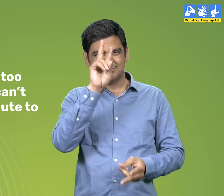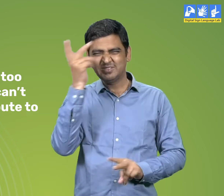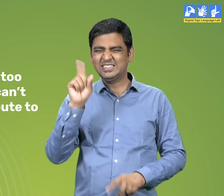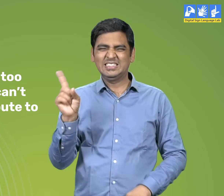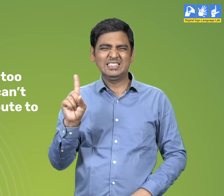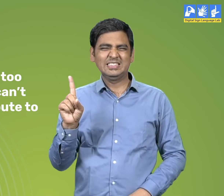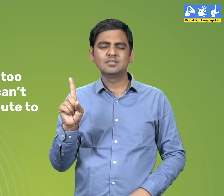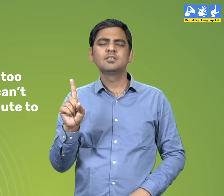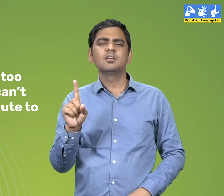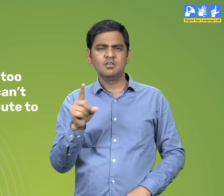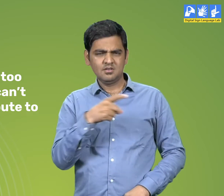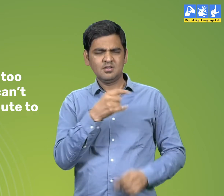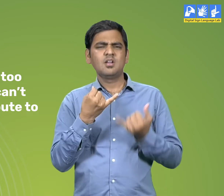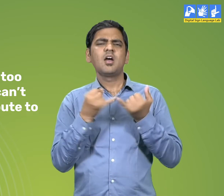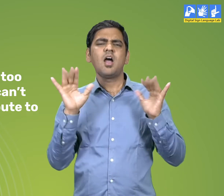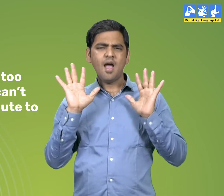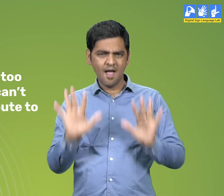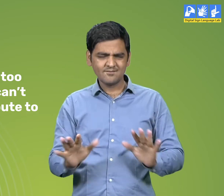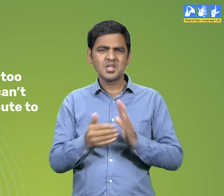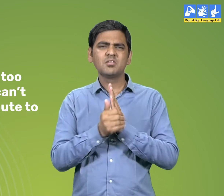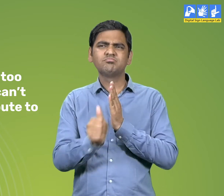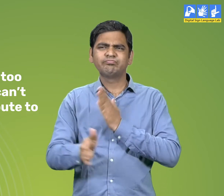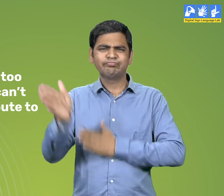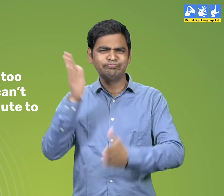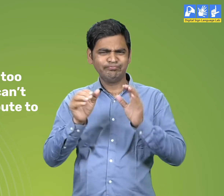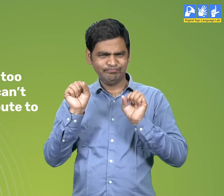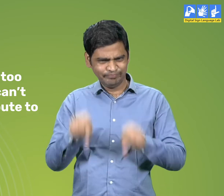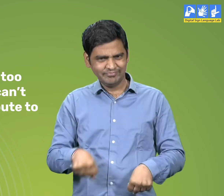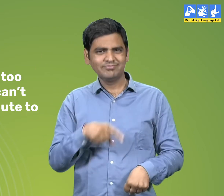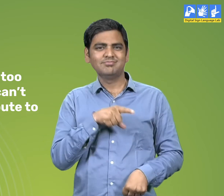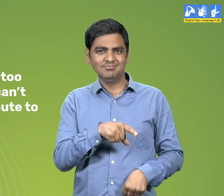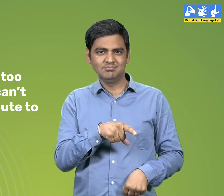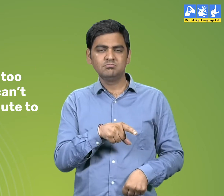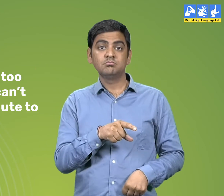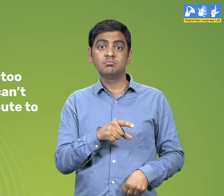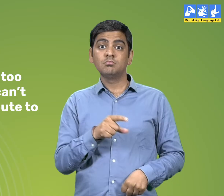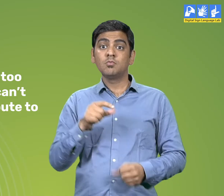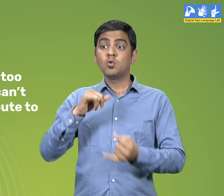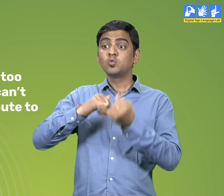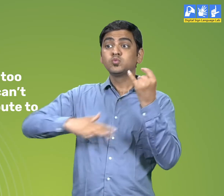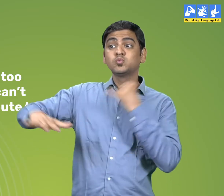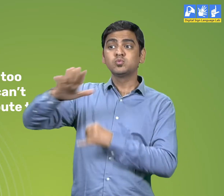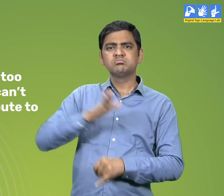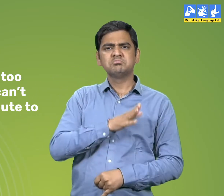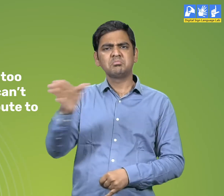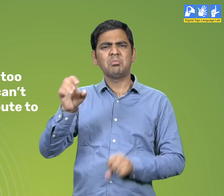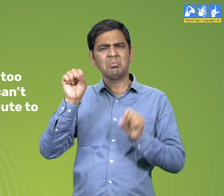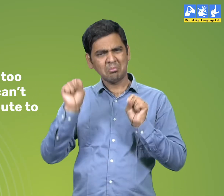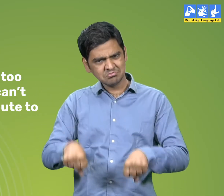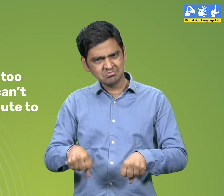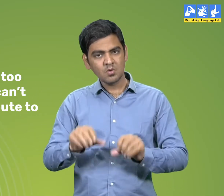and capable to do their own work,